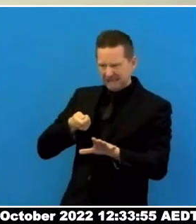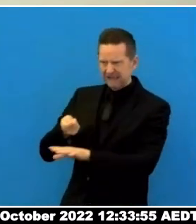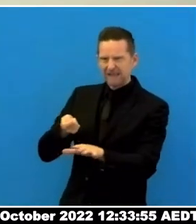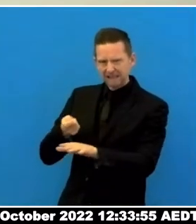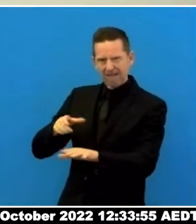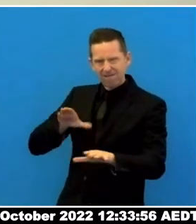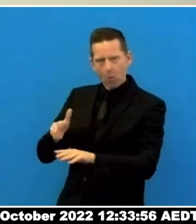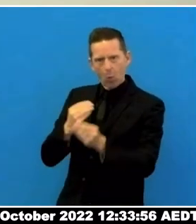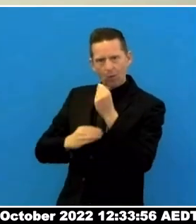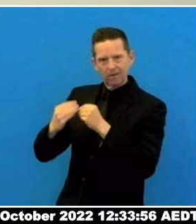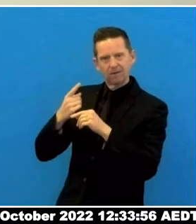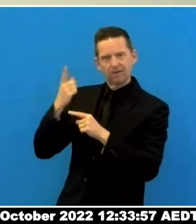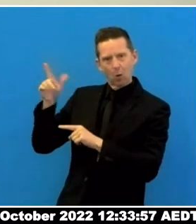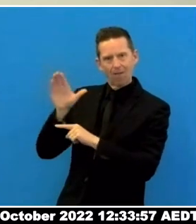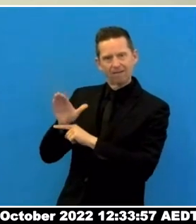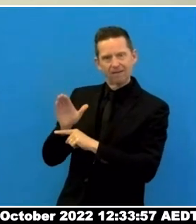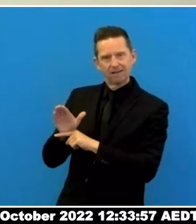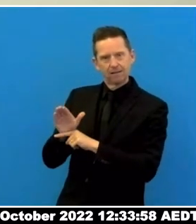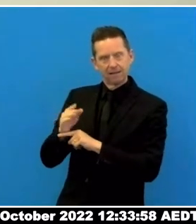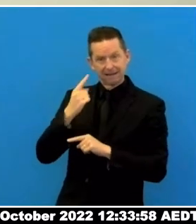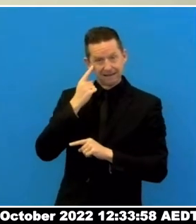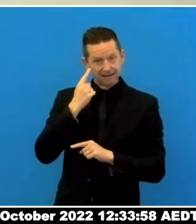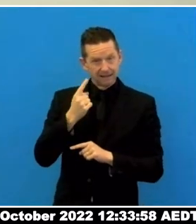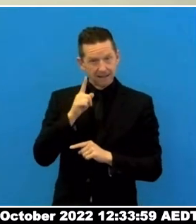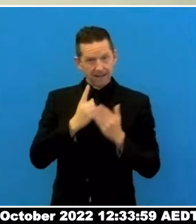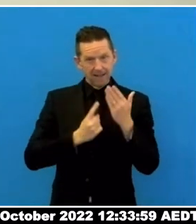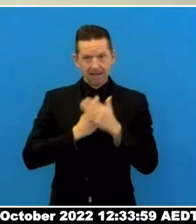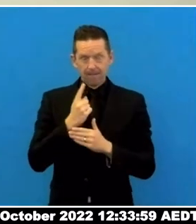for eating disorders, for example, is that one must make the person eat.